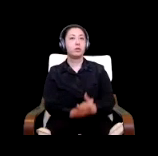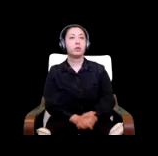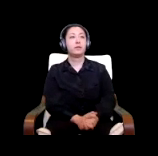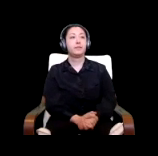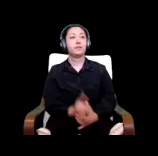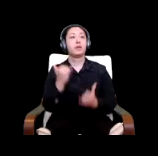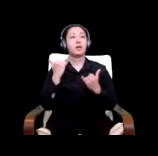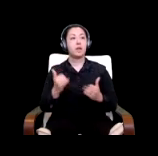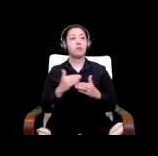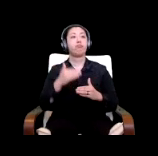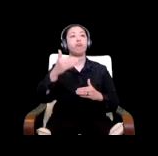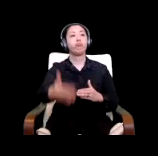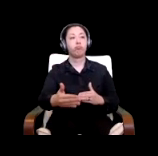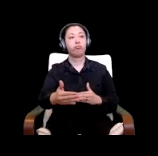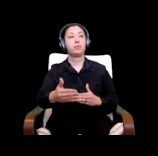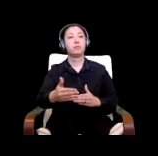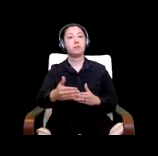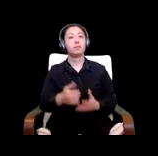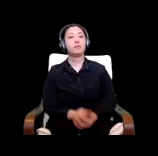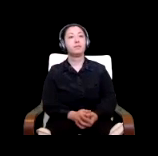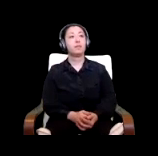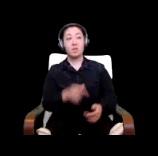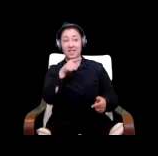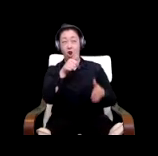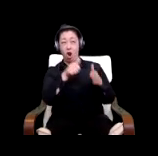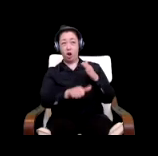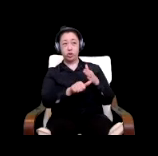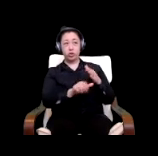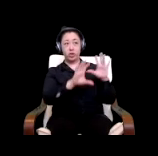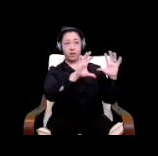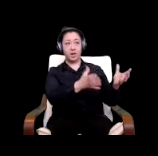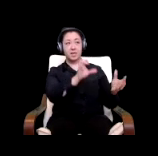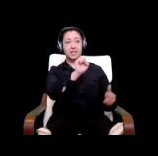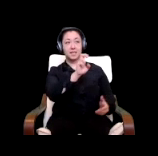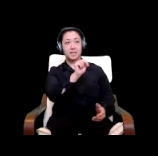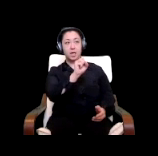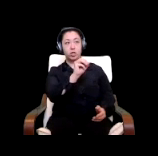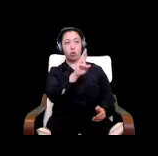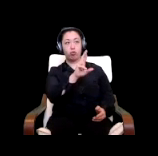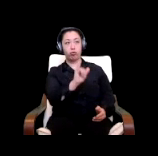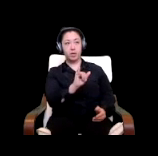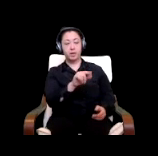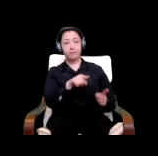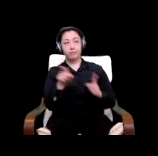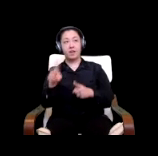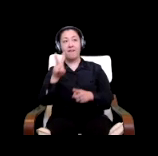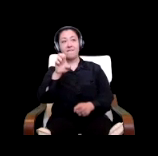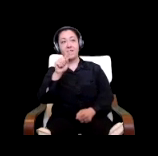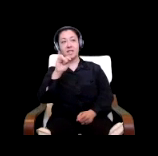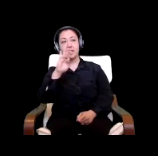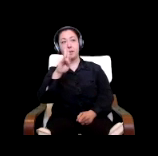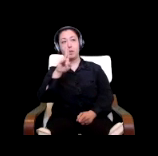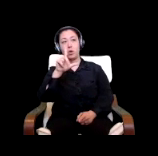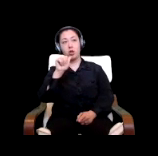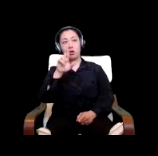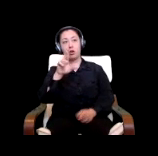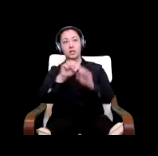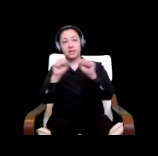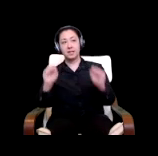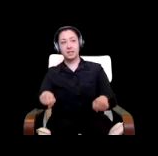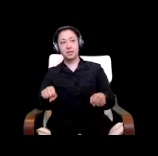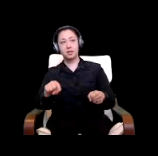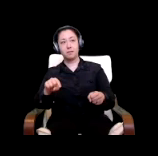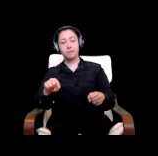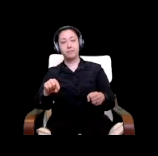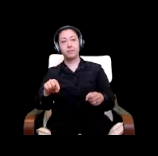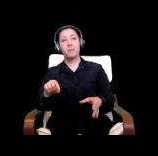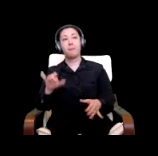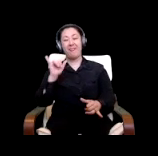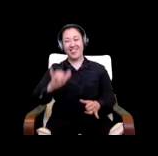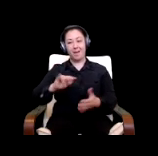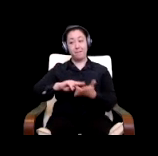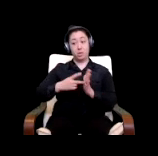Next is the vestibular system impairment, which is the balance system. This is again,